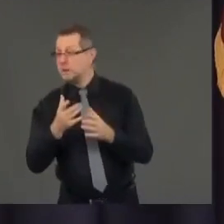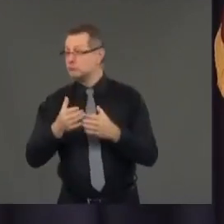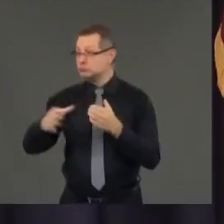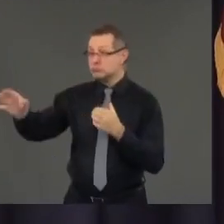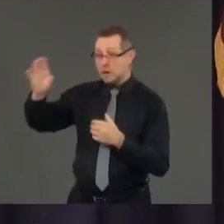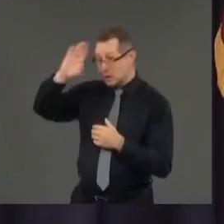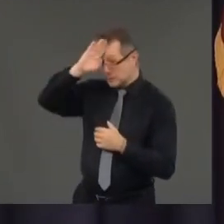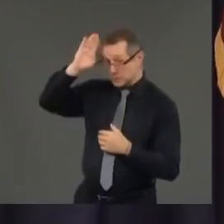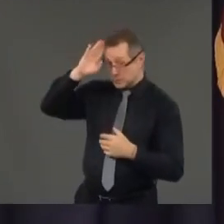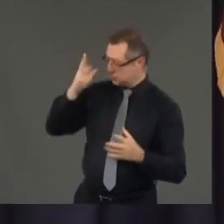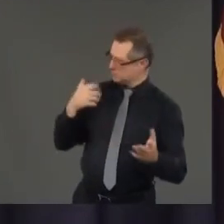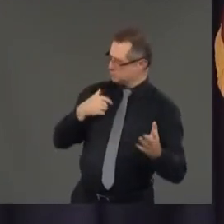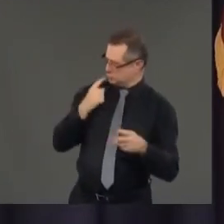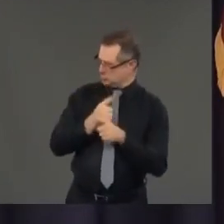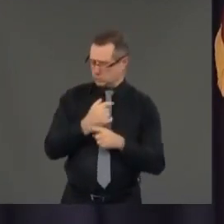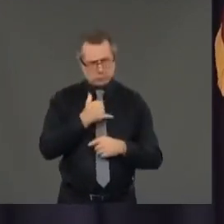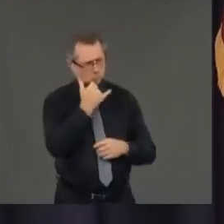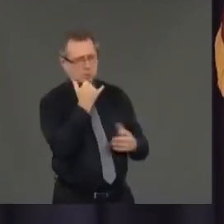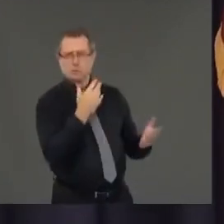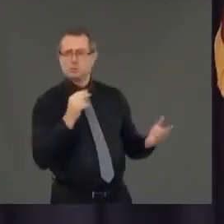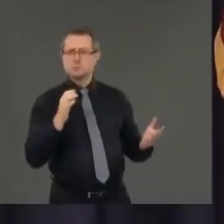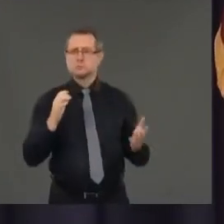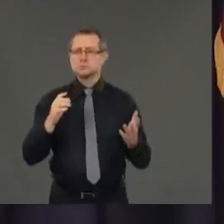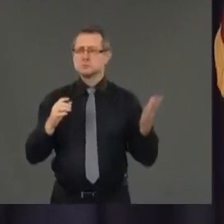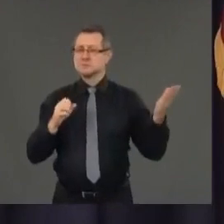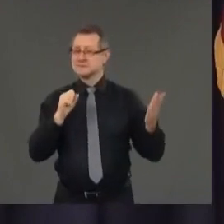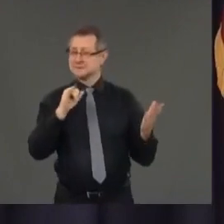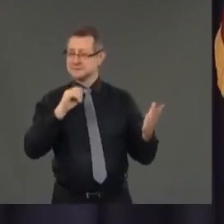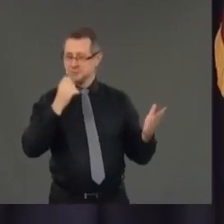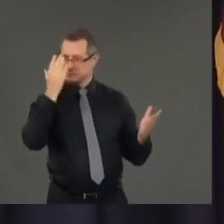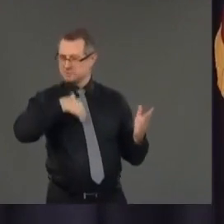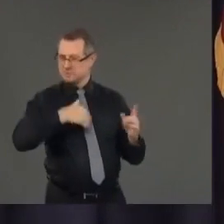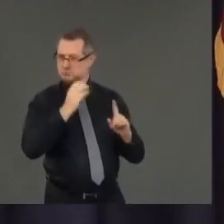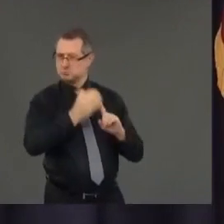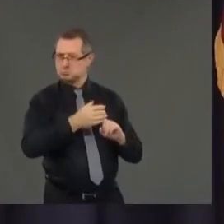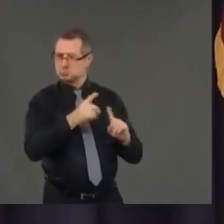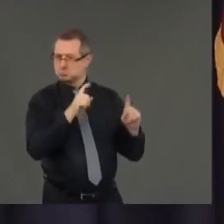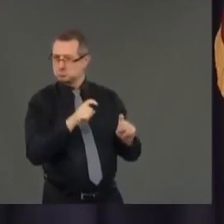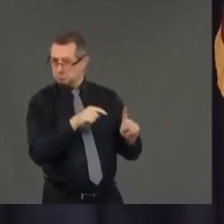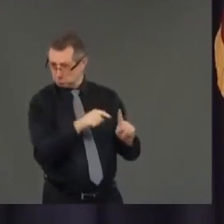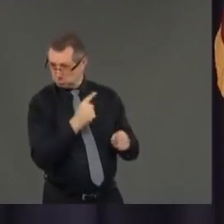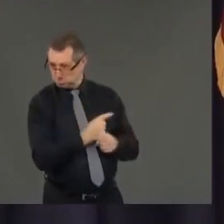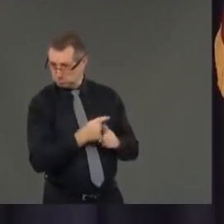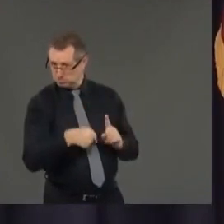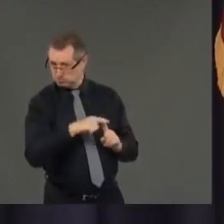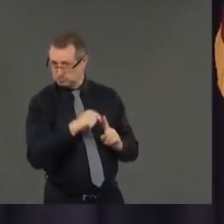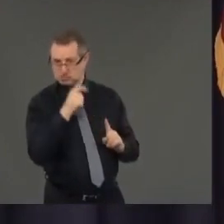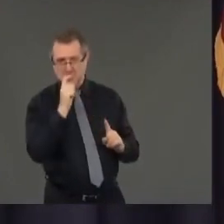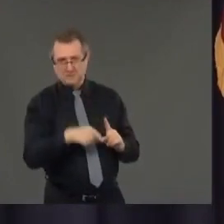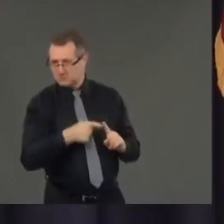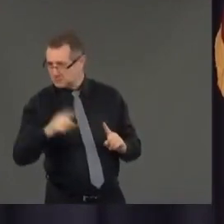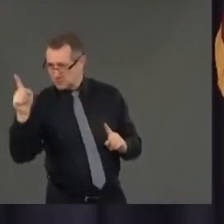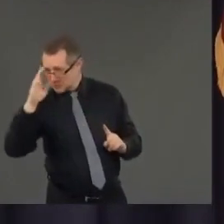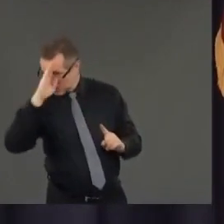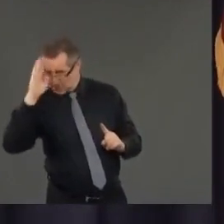AND THEN THOSE PEOPLE WERE APPROPRIATELY EITHER TAKEN TO THE HOSPITAL. AND ALTHOUGH IN THIS INSTANCE,